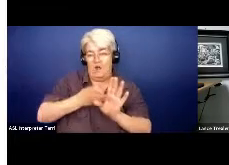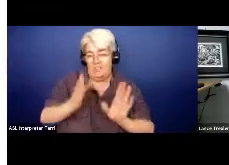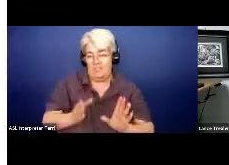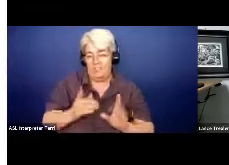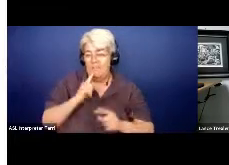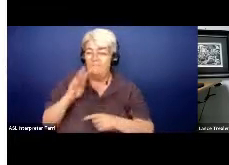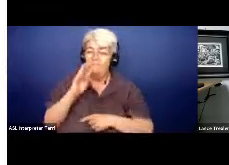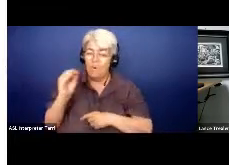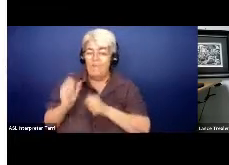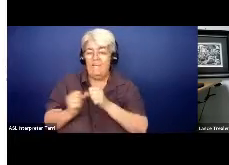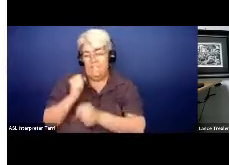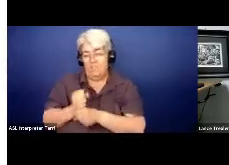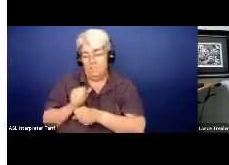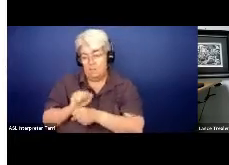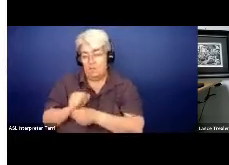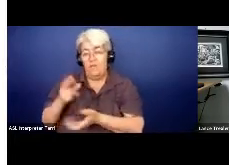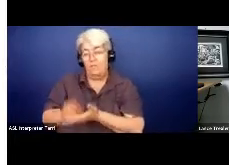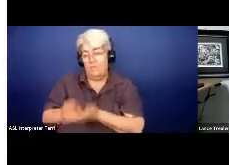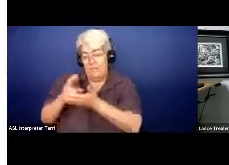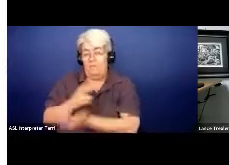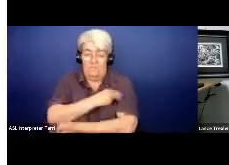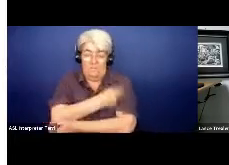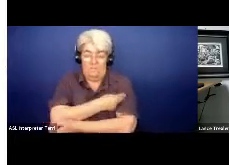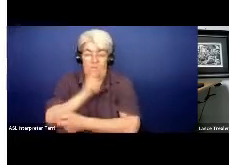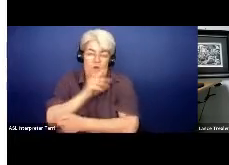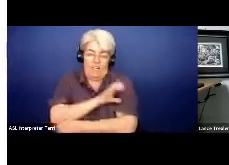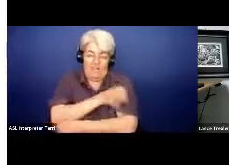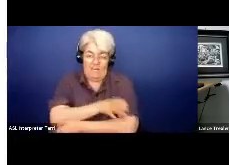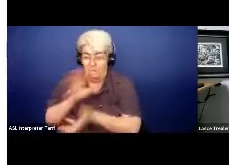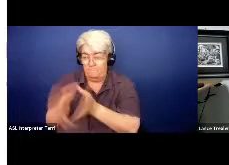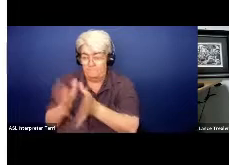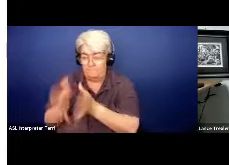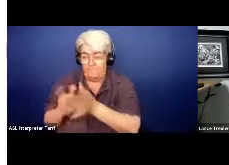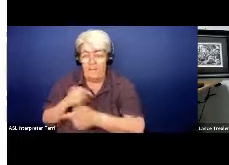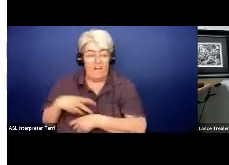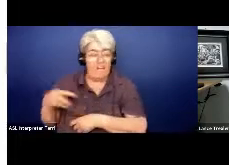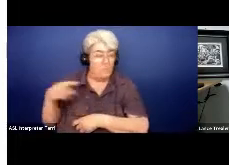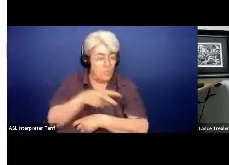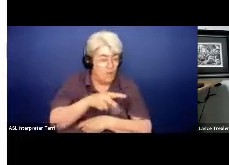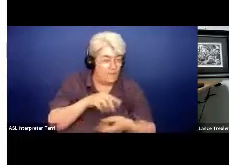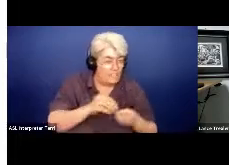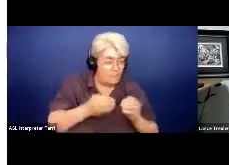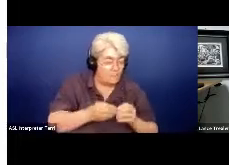in the rehabilitation hospital or clinic, I felt compelled to get involved in the community